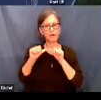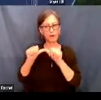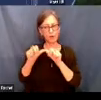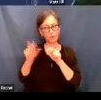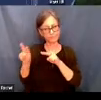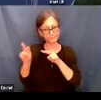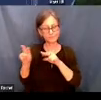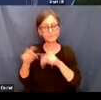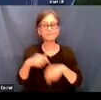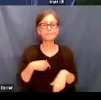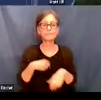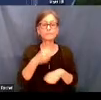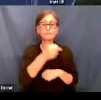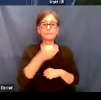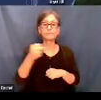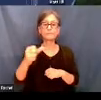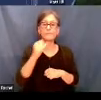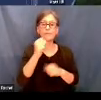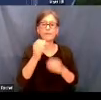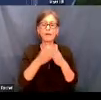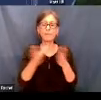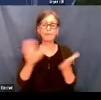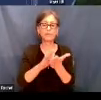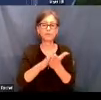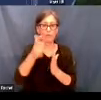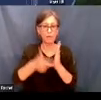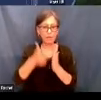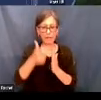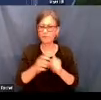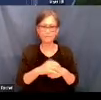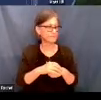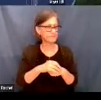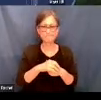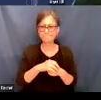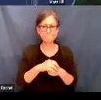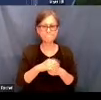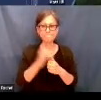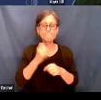Placement in a non-public school is not automatic. It is made by the IEP team.